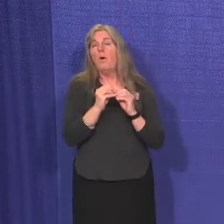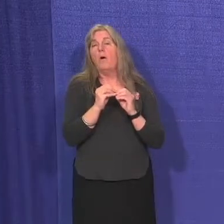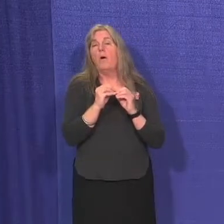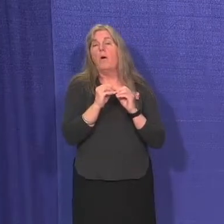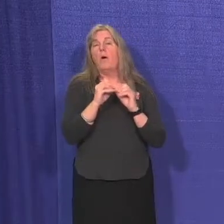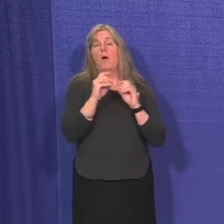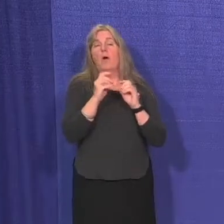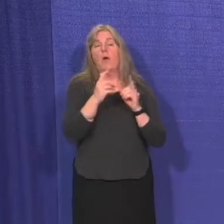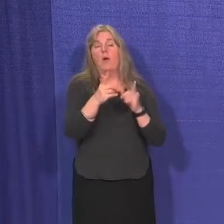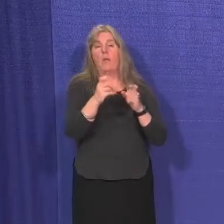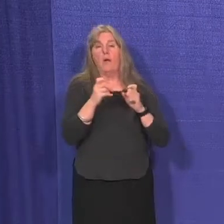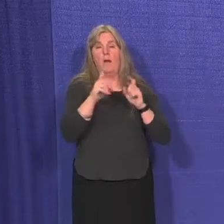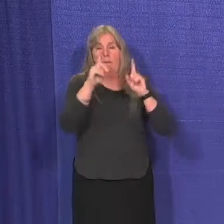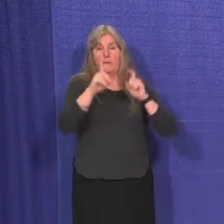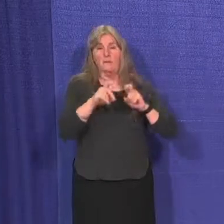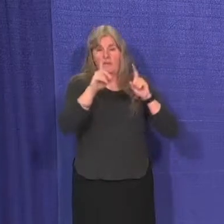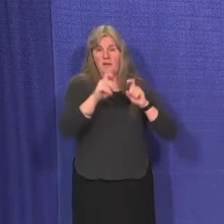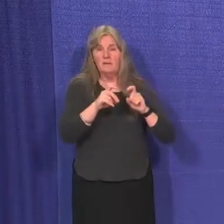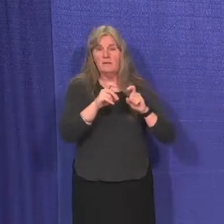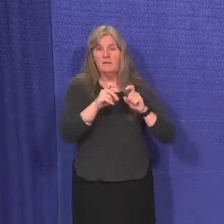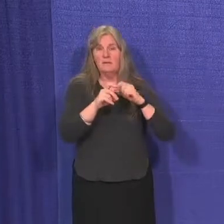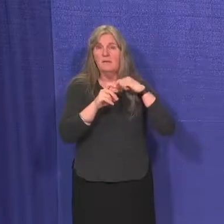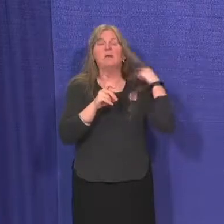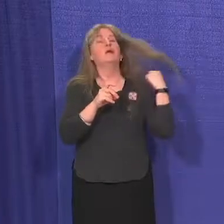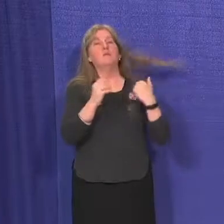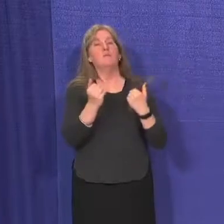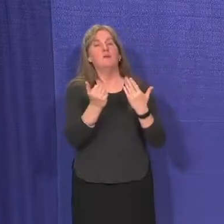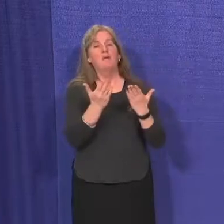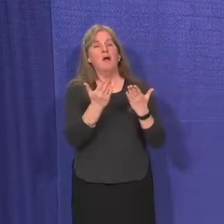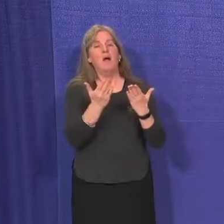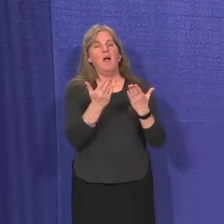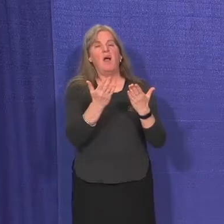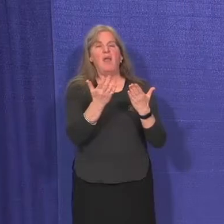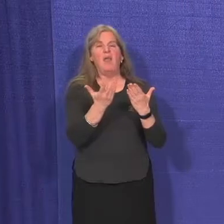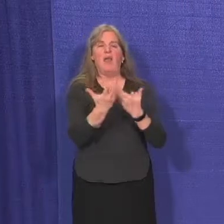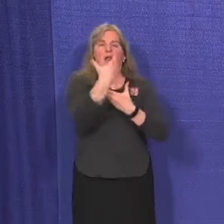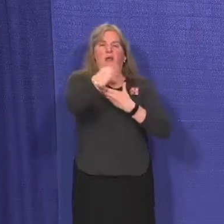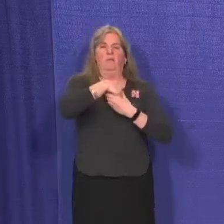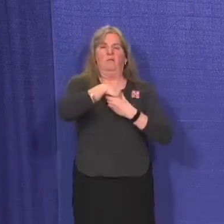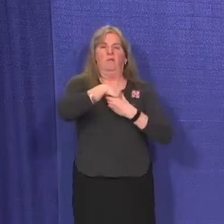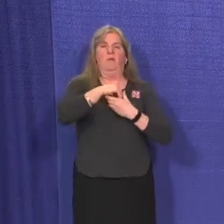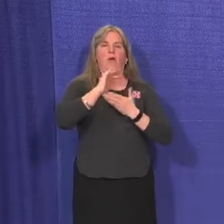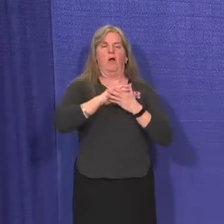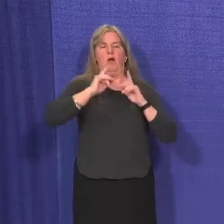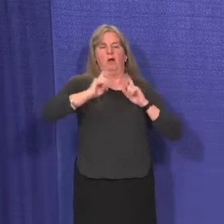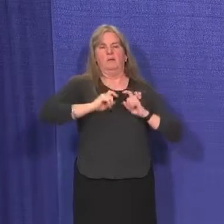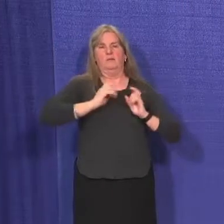have community transport when we need priority turnaround times